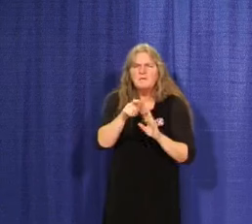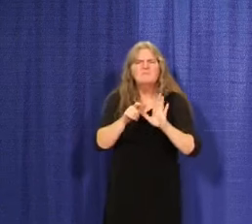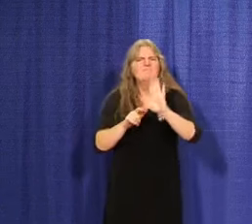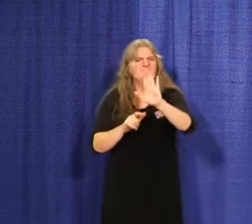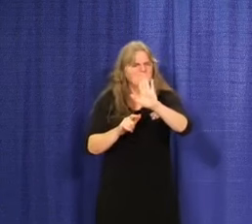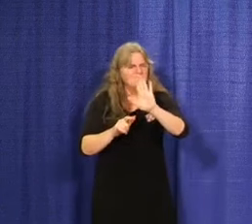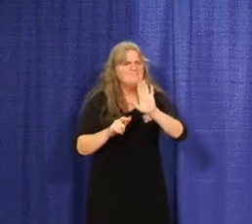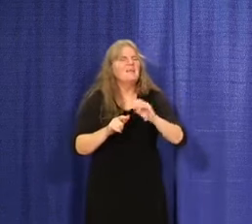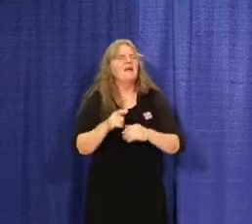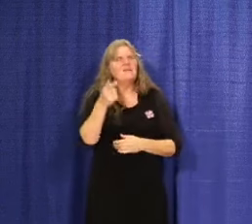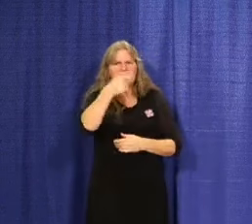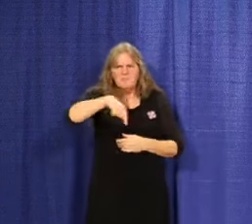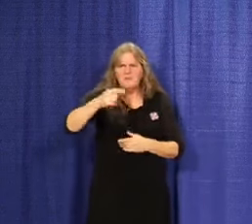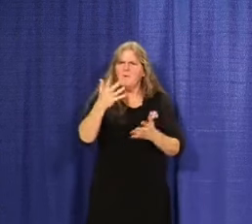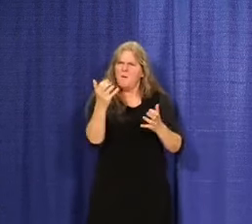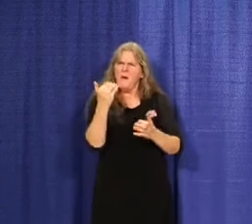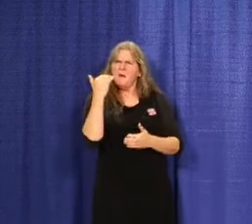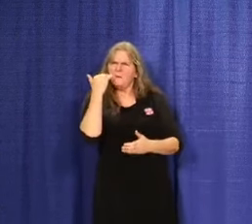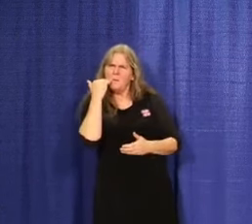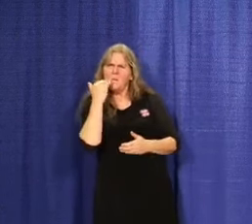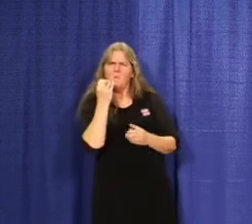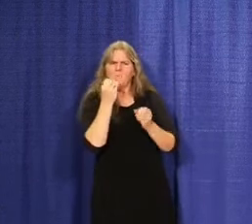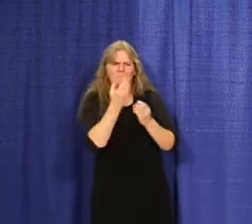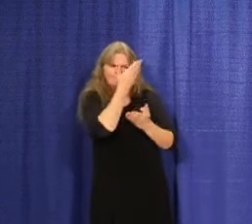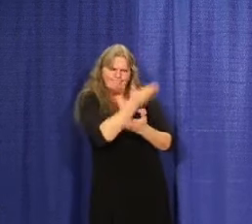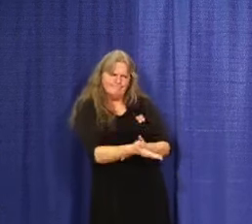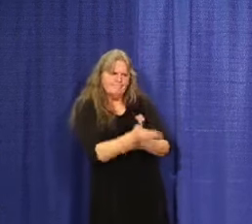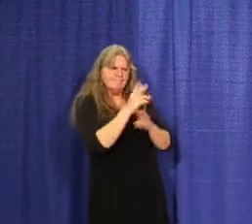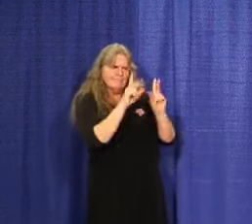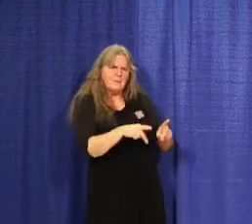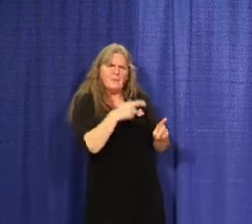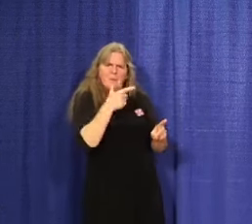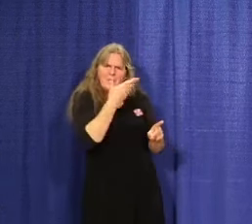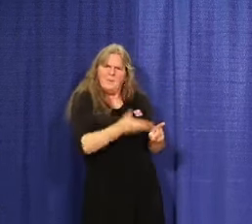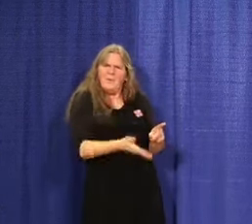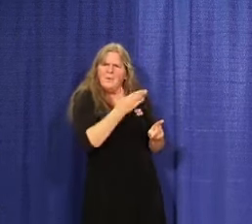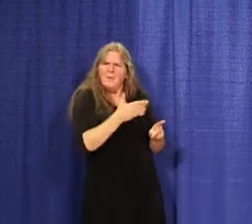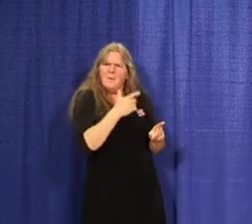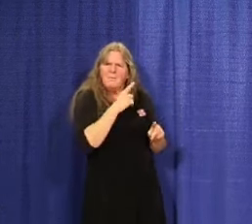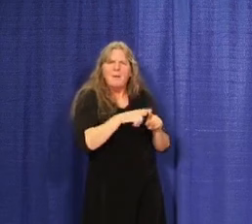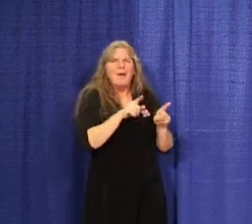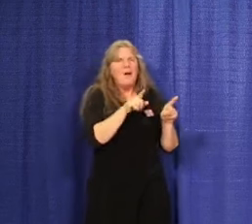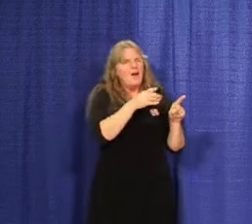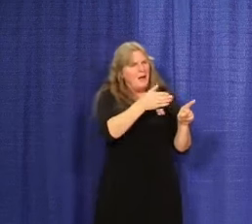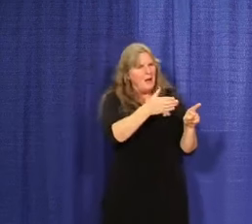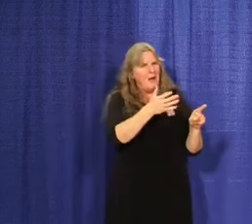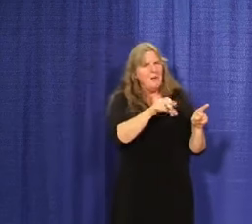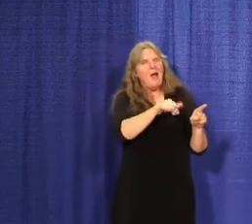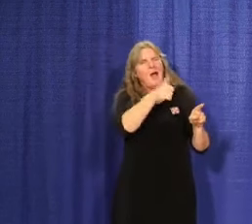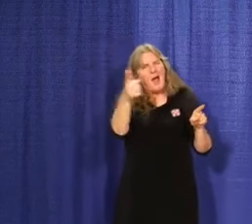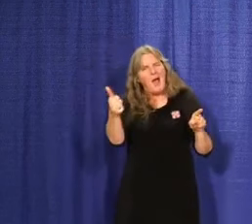interest in knowing as much information as possible, but there is also a strong societal and ethical value in protecting